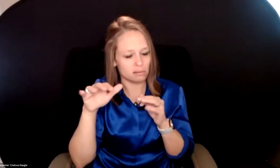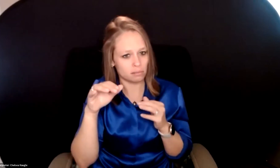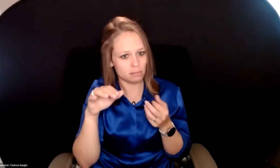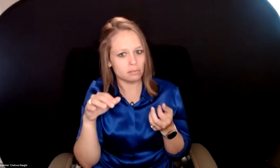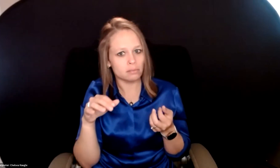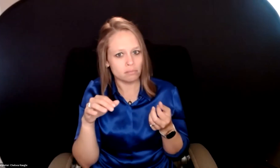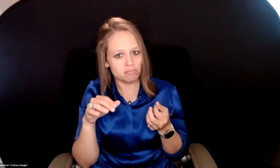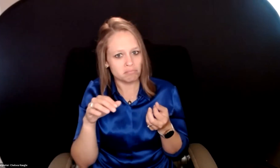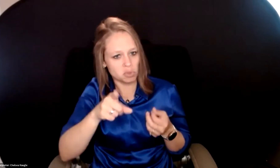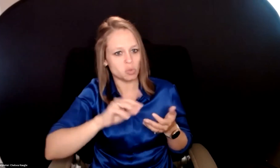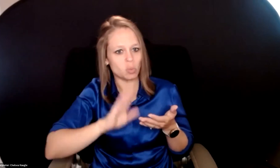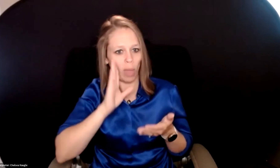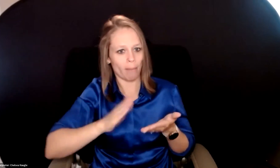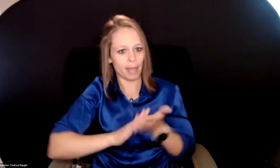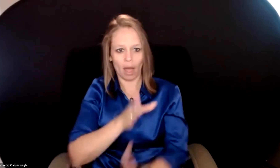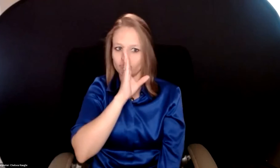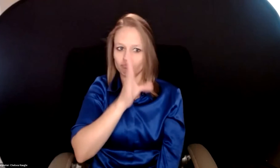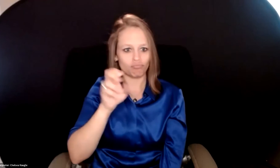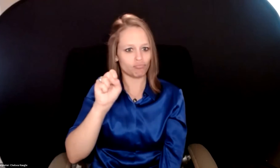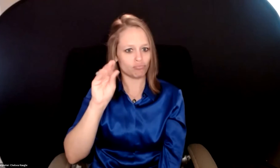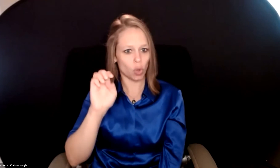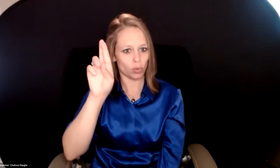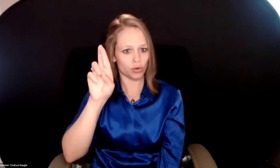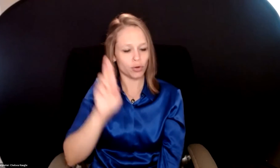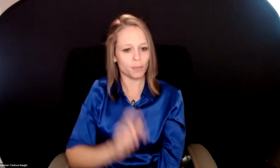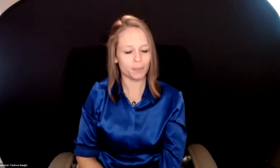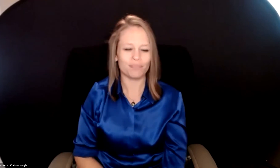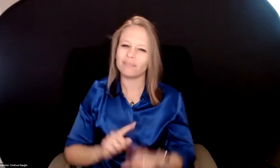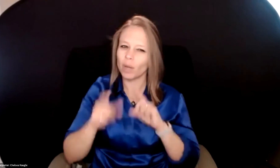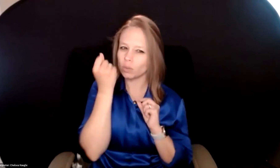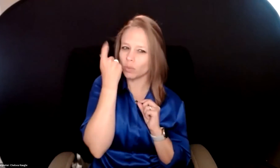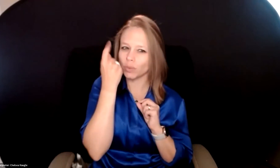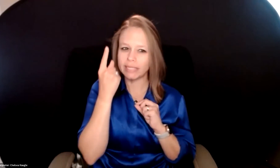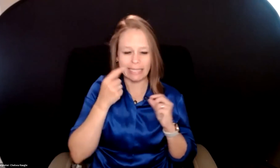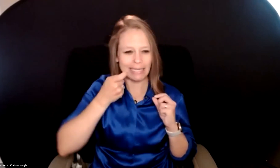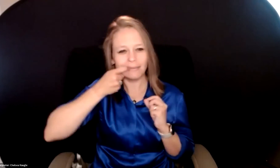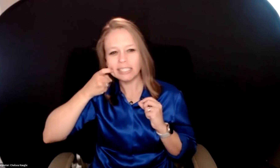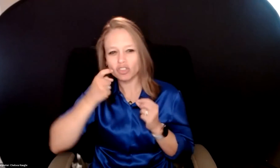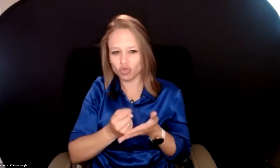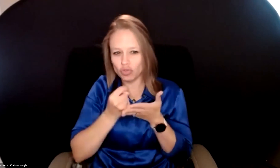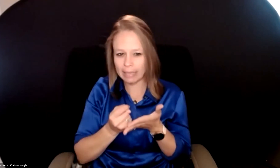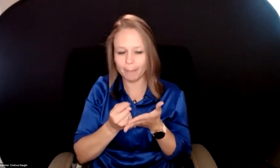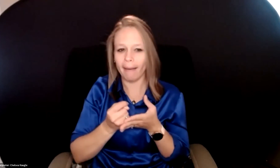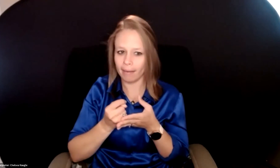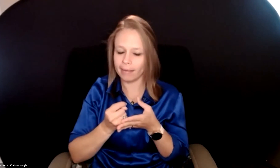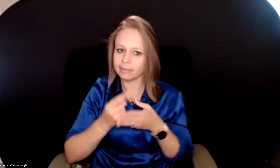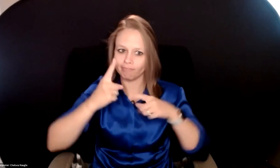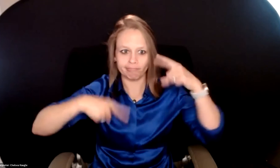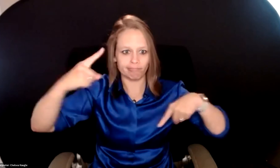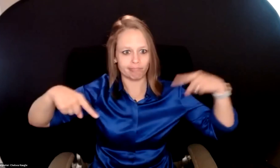And that is what you have to do to become sober. It should be individualized based